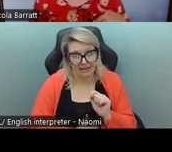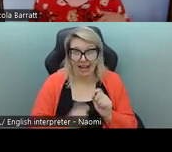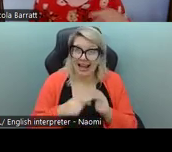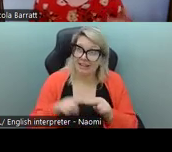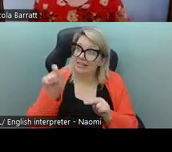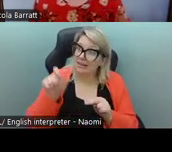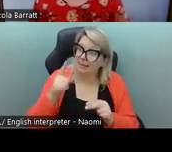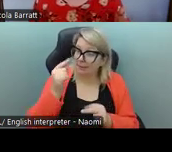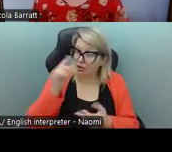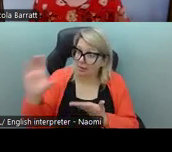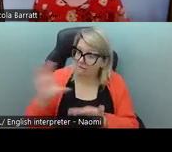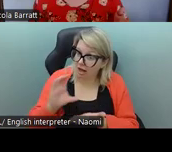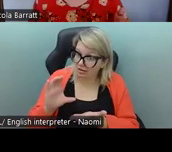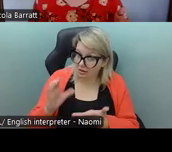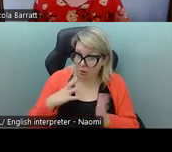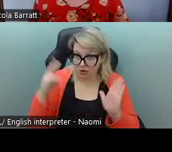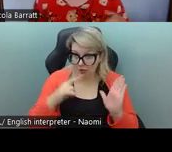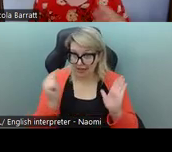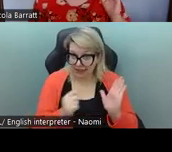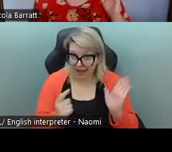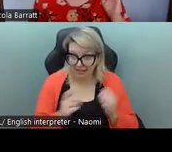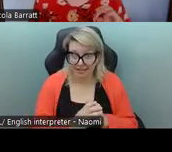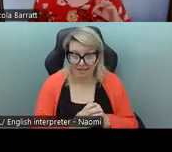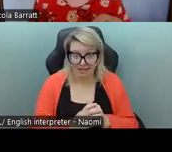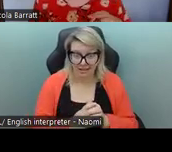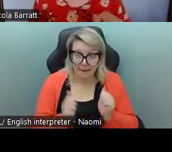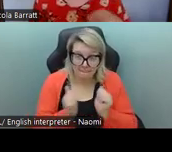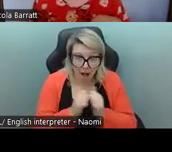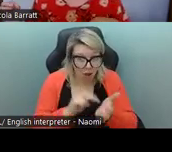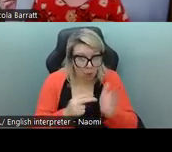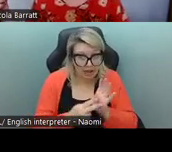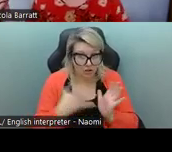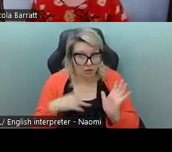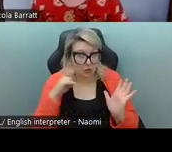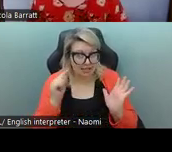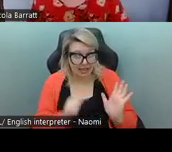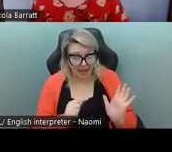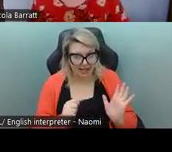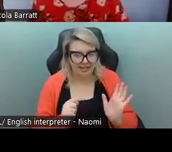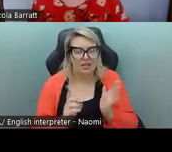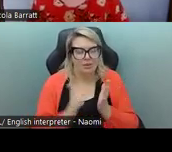Would you like a partner organization seeing it? This is really important when posting on behalf of an organization.